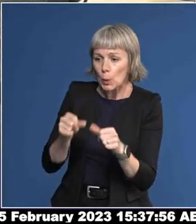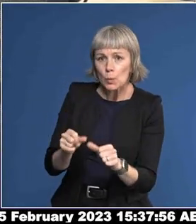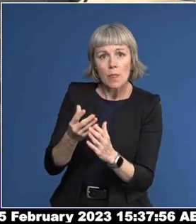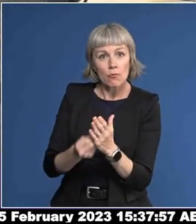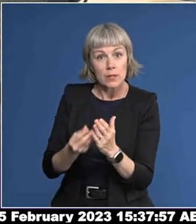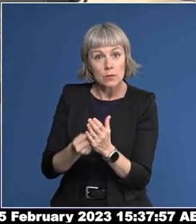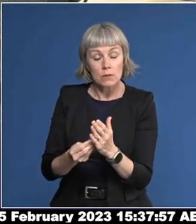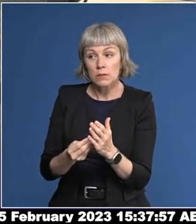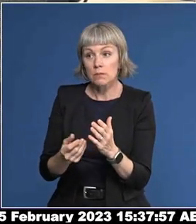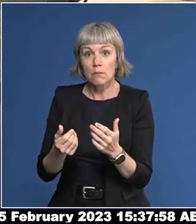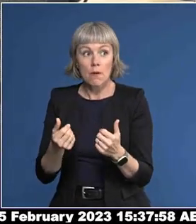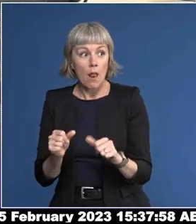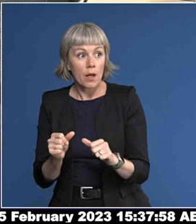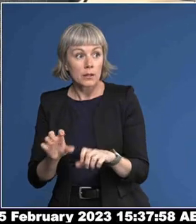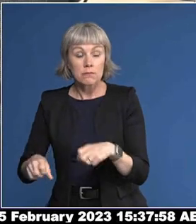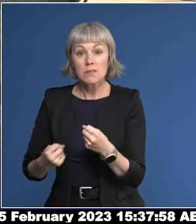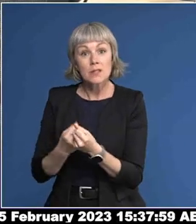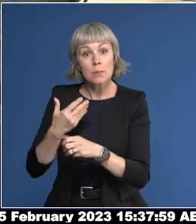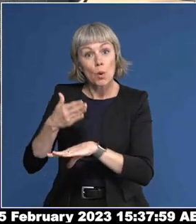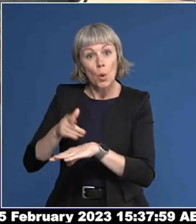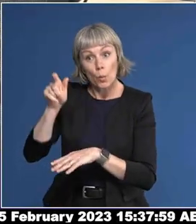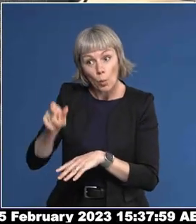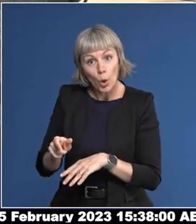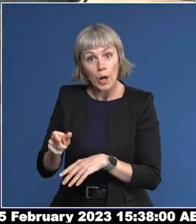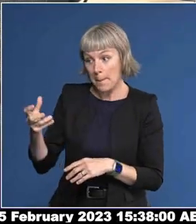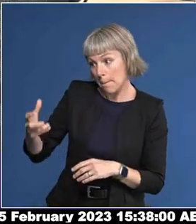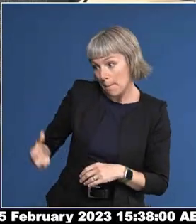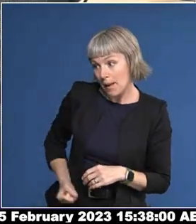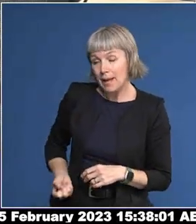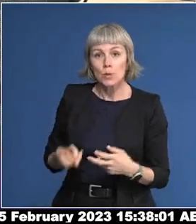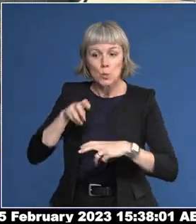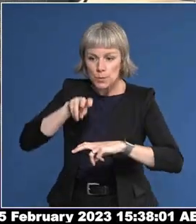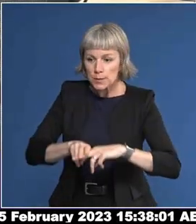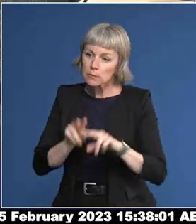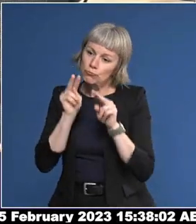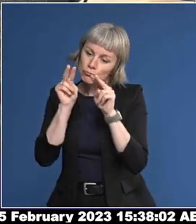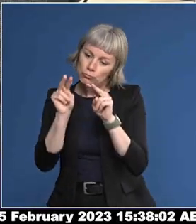are using it in paid time with facilitated sessions? Are they required to watch it in their own time?